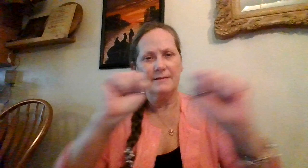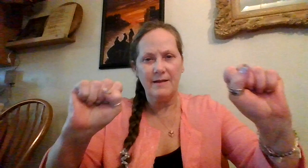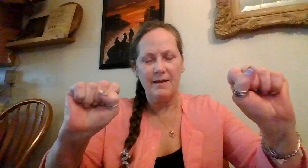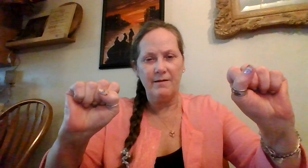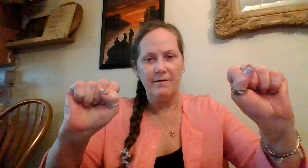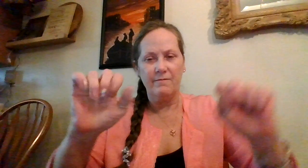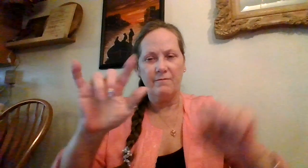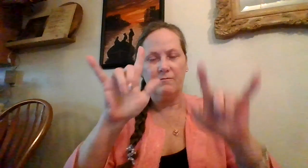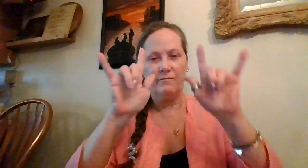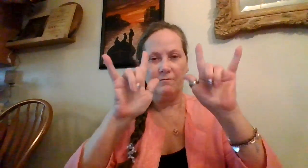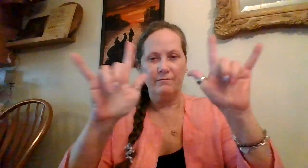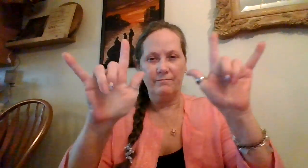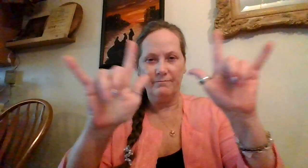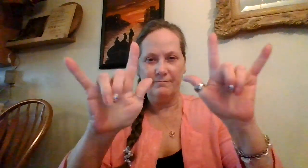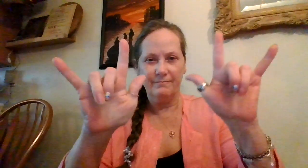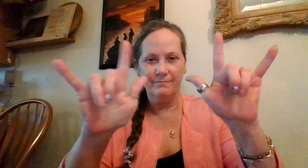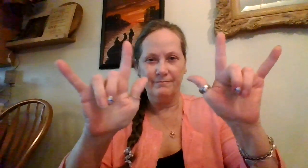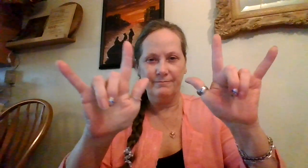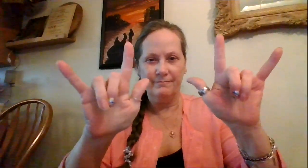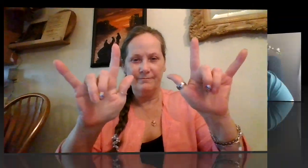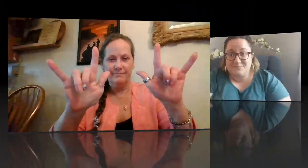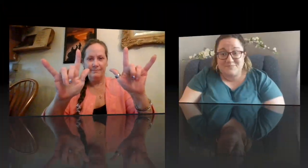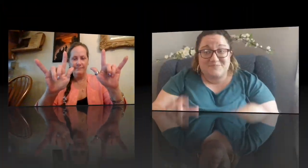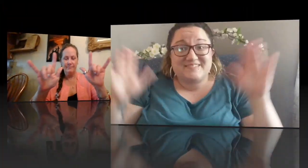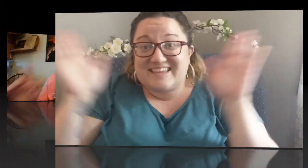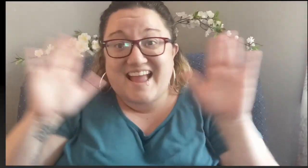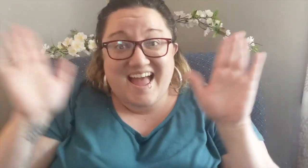Take care. Hey!